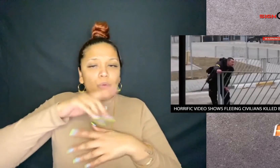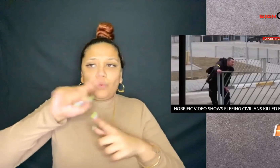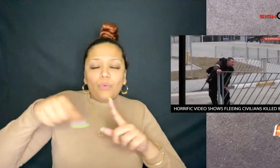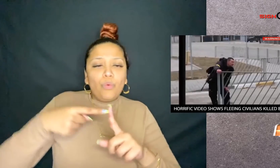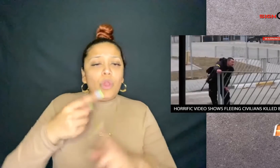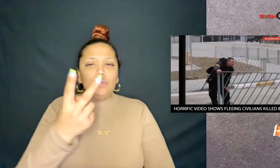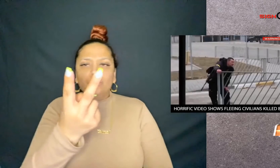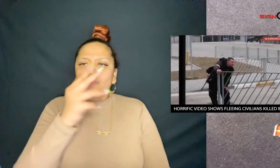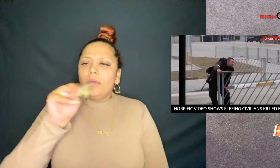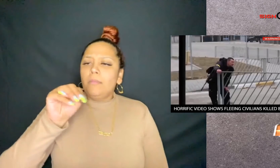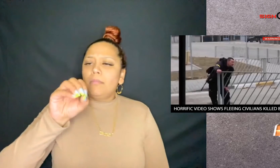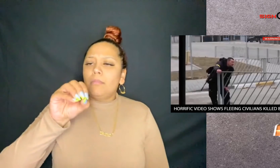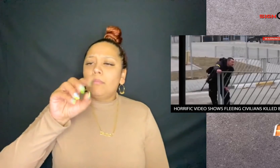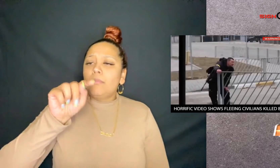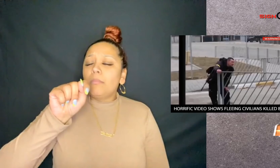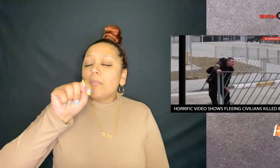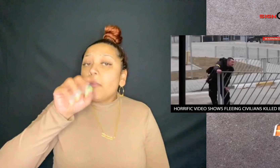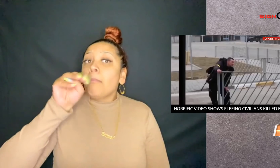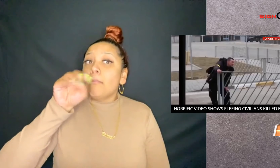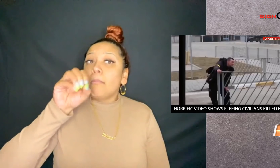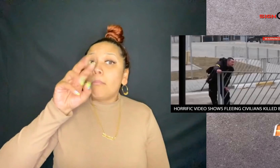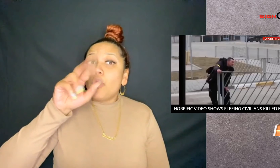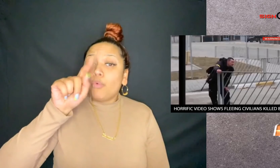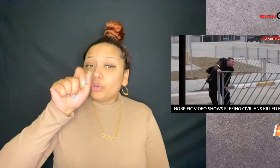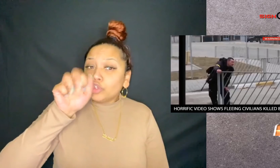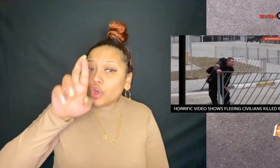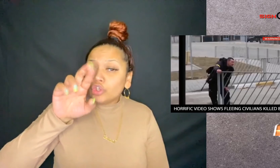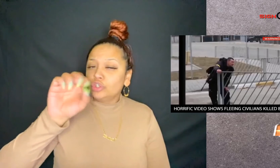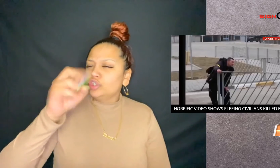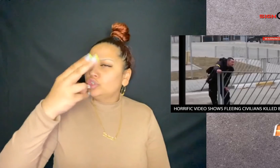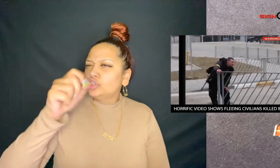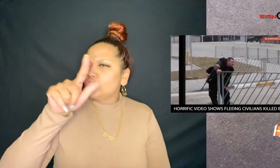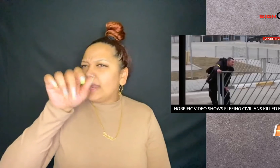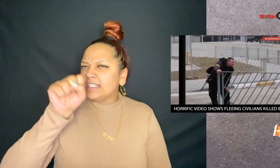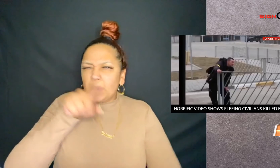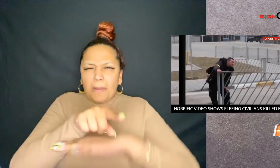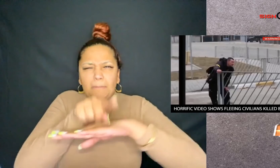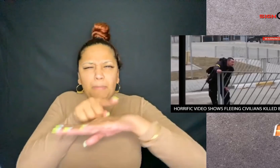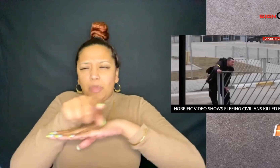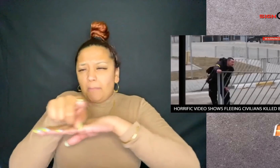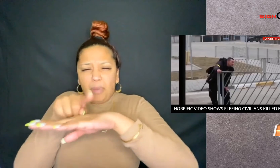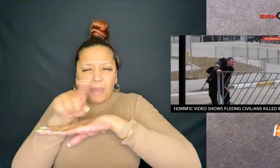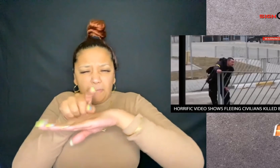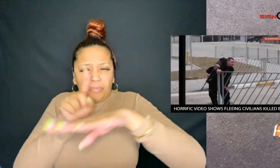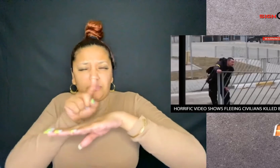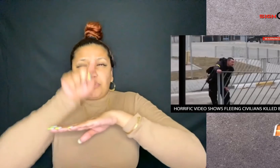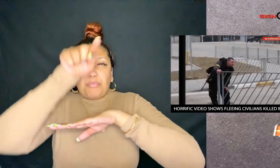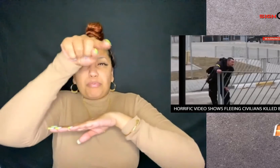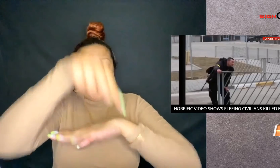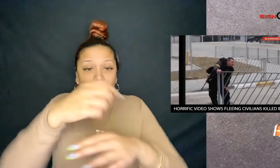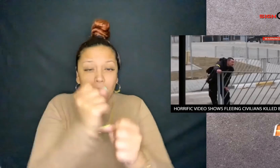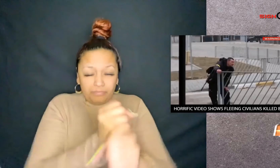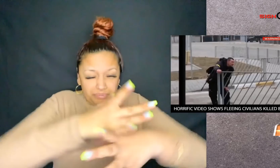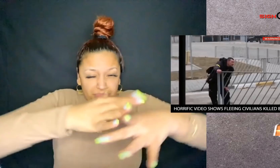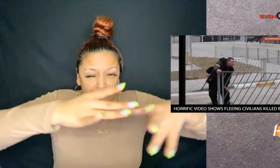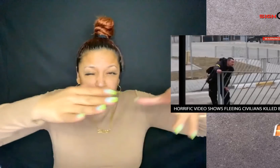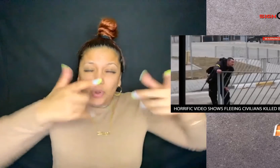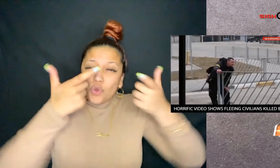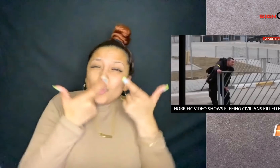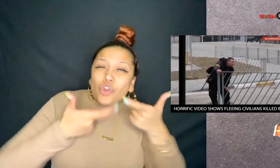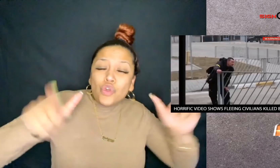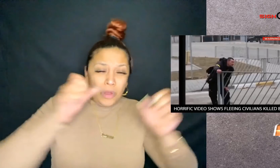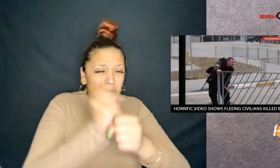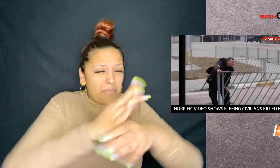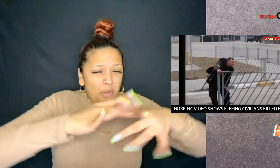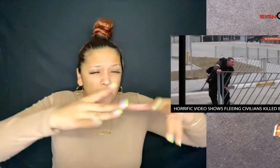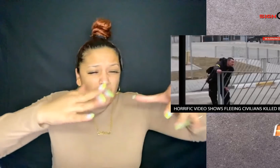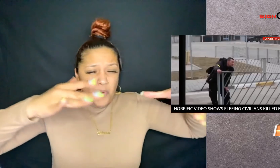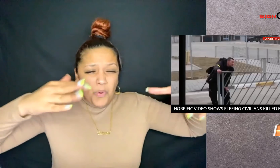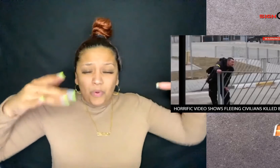outside a building near an evacuation checkpoint when two mortar shells strike causing a huge